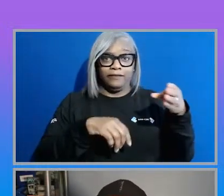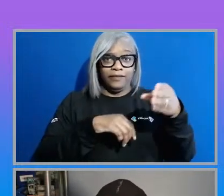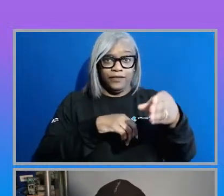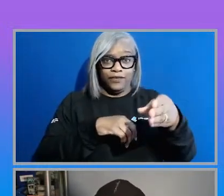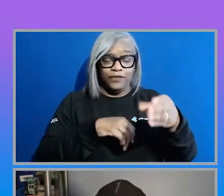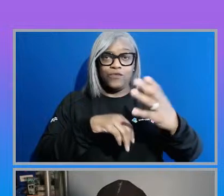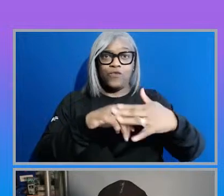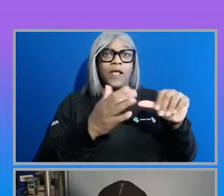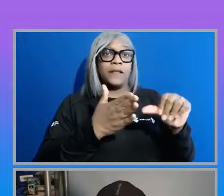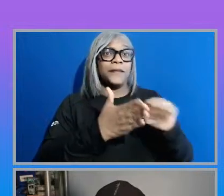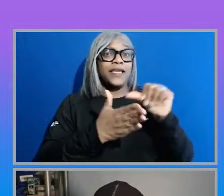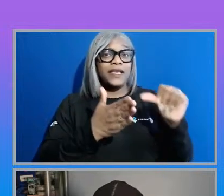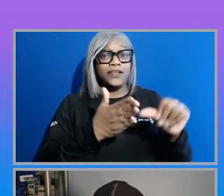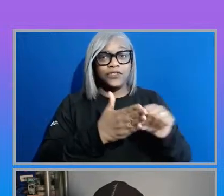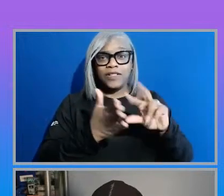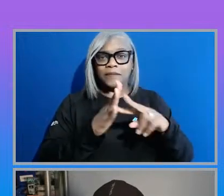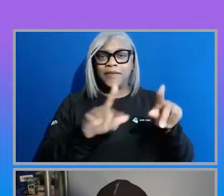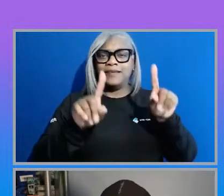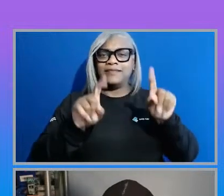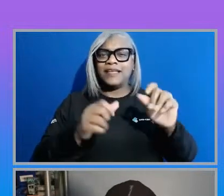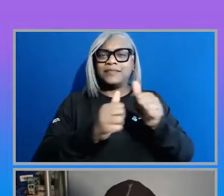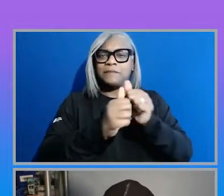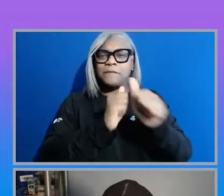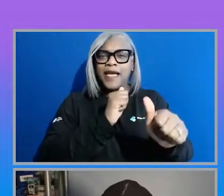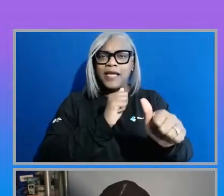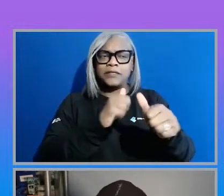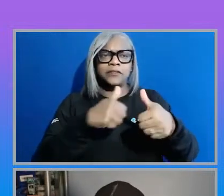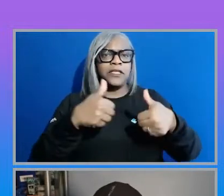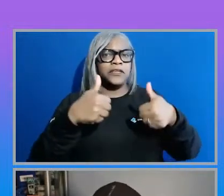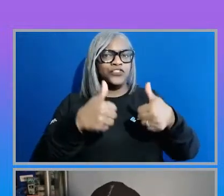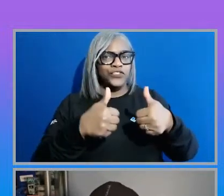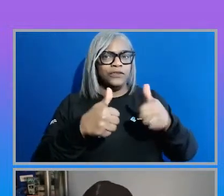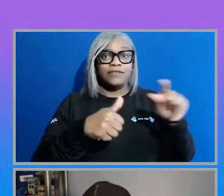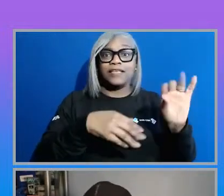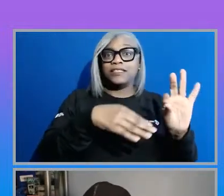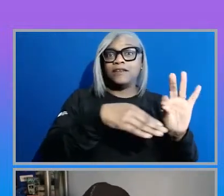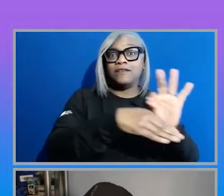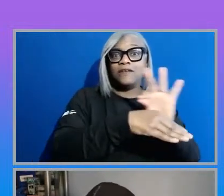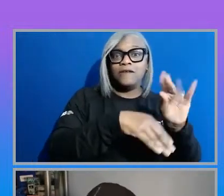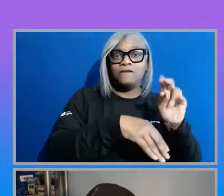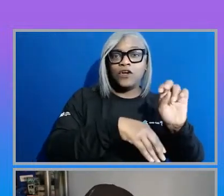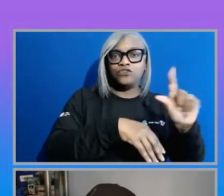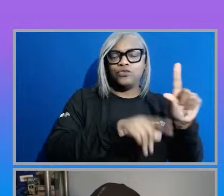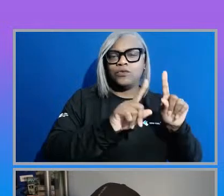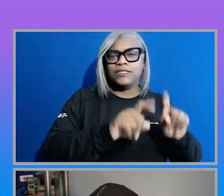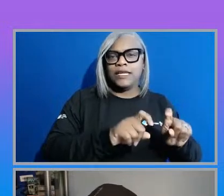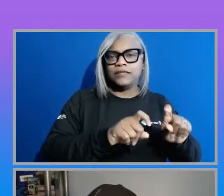the test passed. And that's all good. Now that's a functional test. There's no kind of